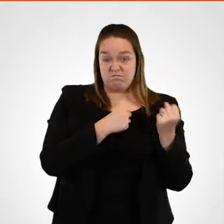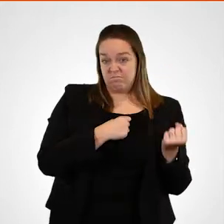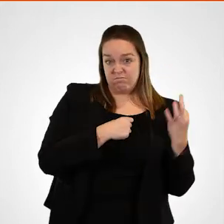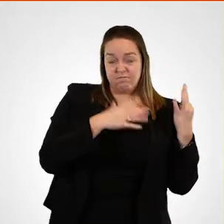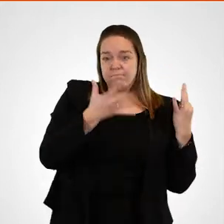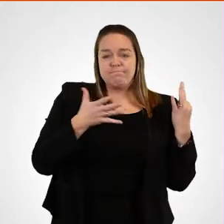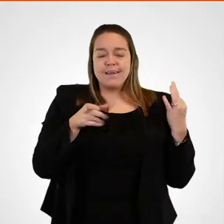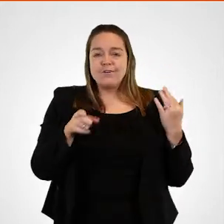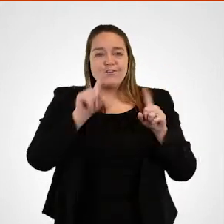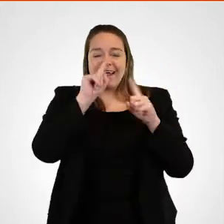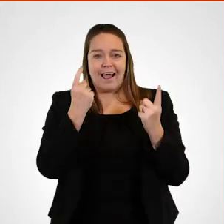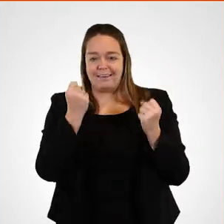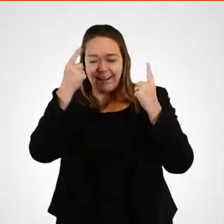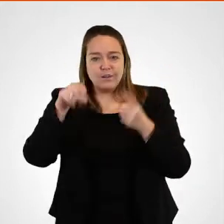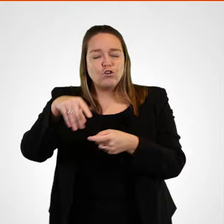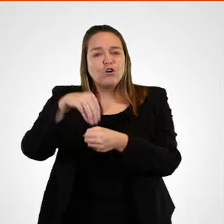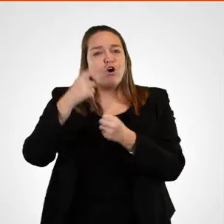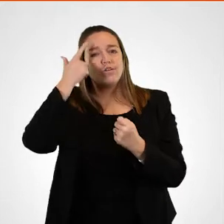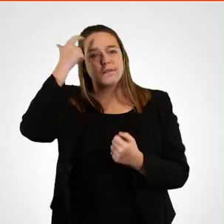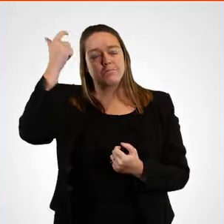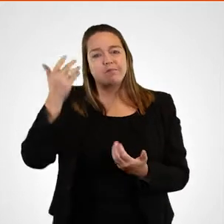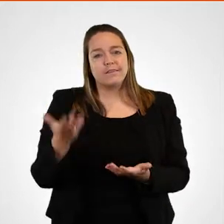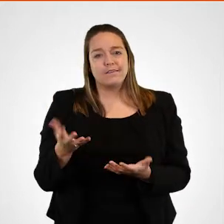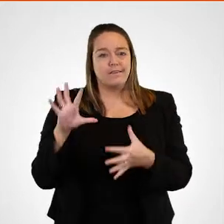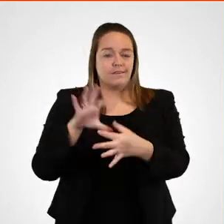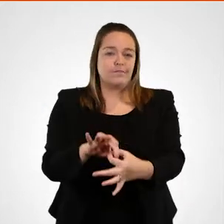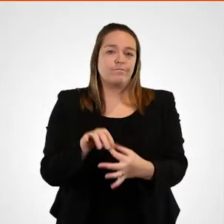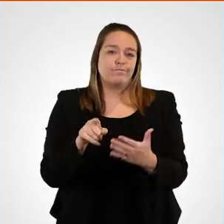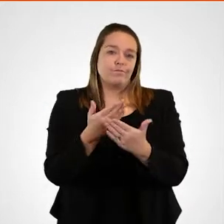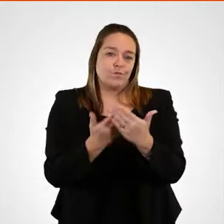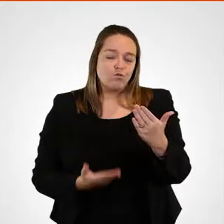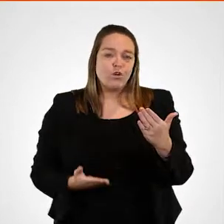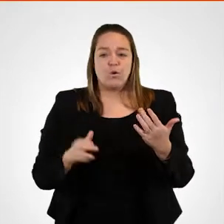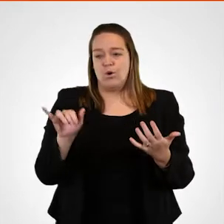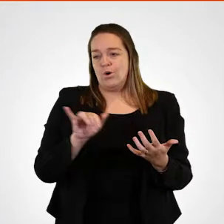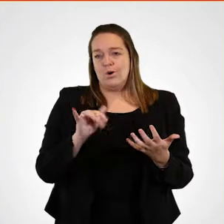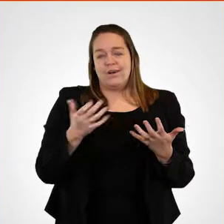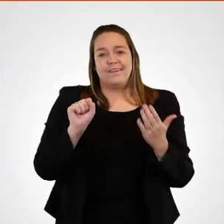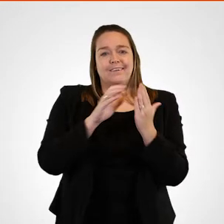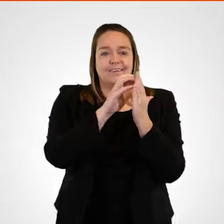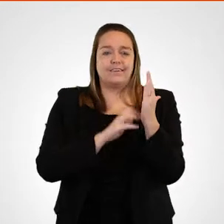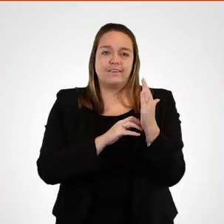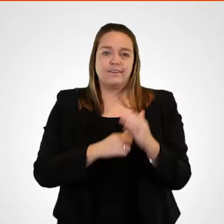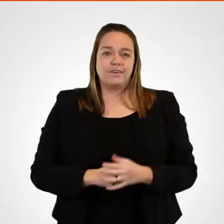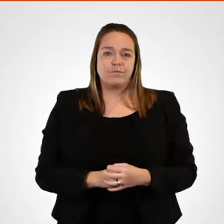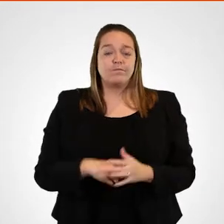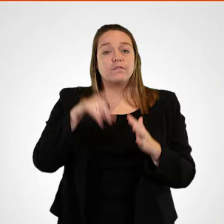you don't necessarily understand the concepts that are tied to that story or text.